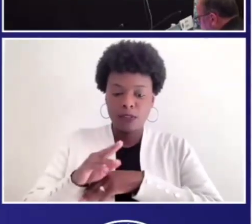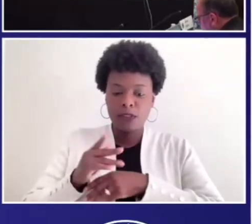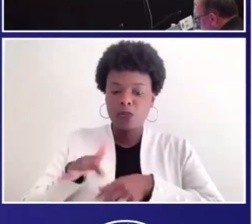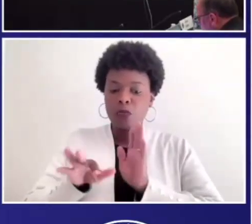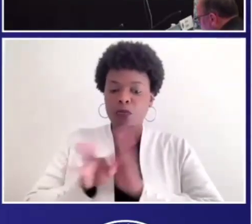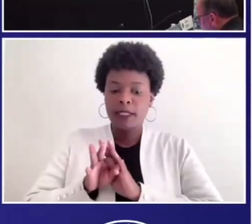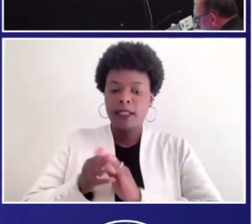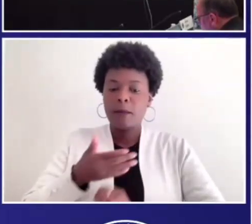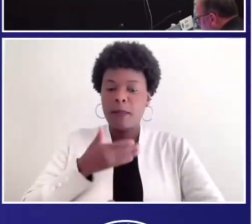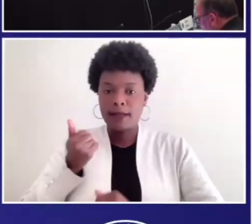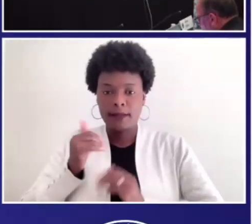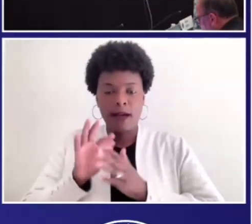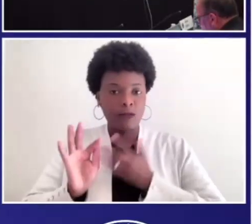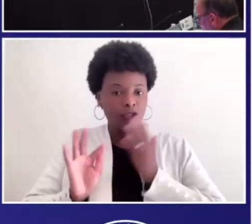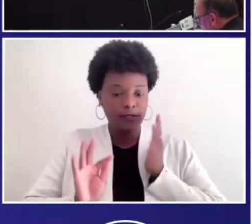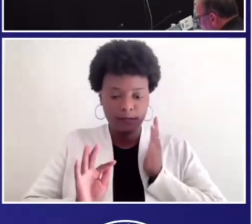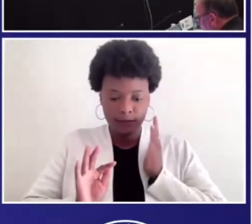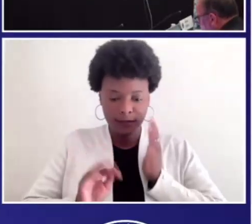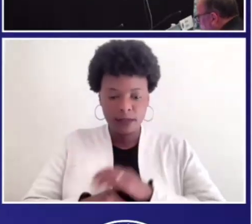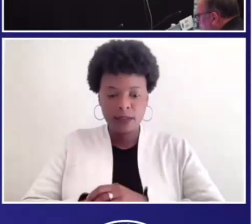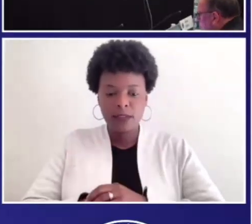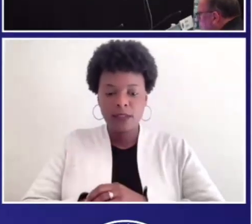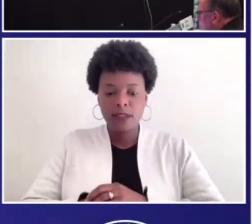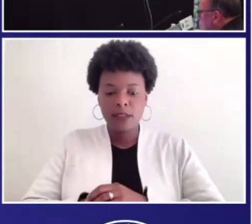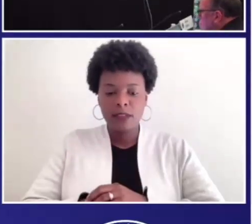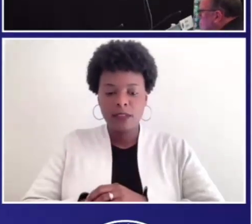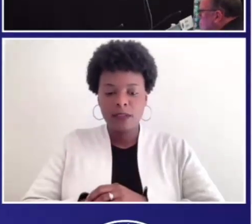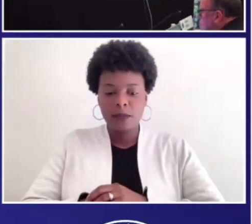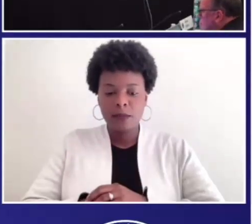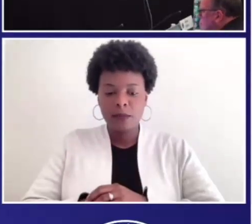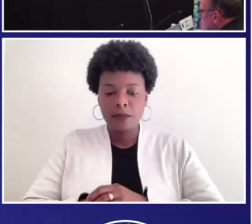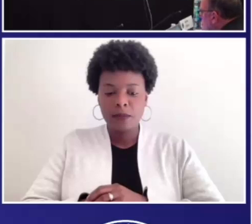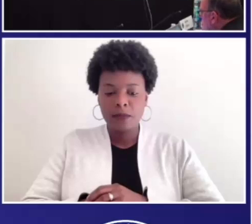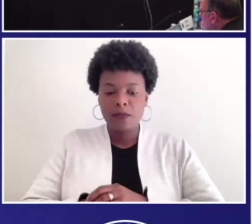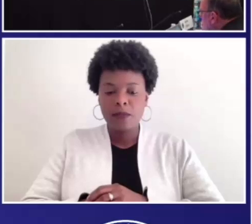themselves. And we would expect that our servicers would honor that.